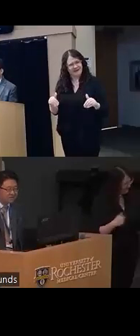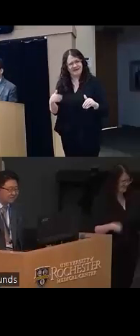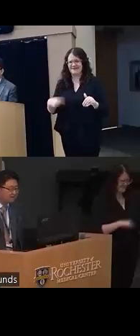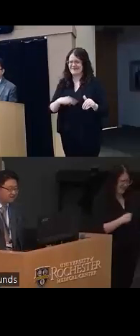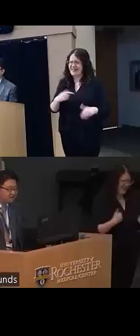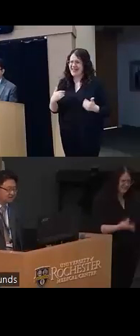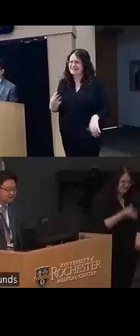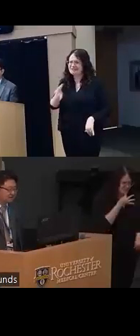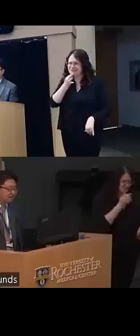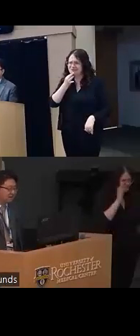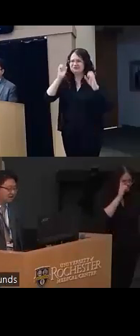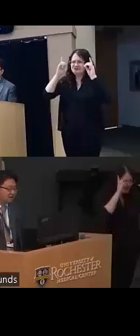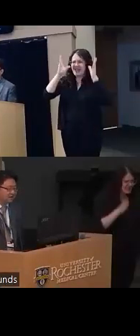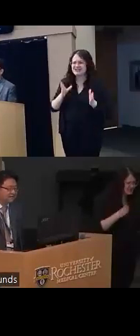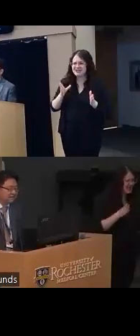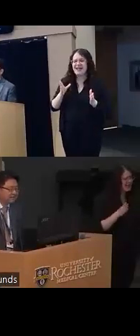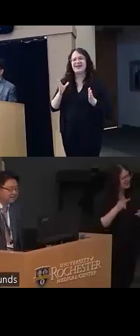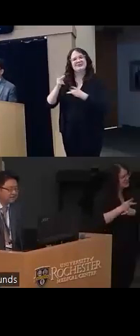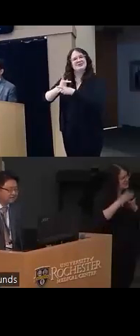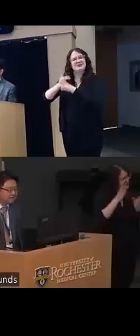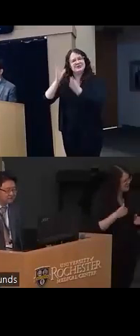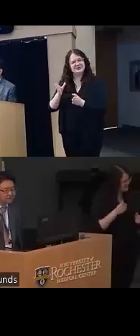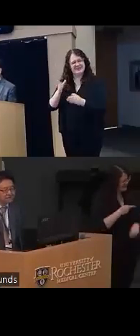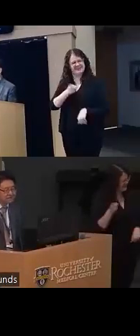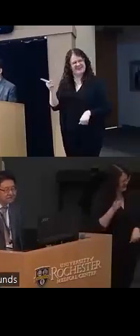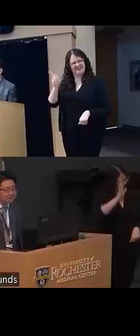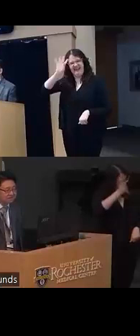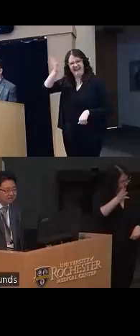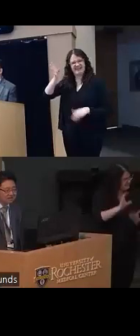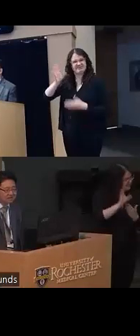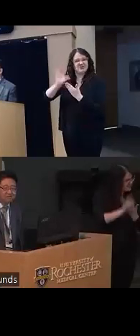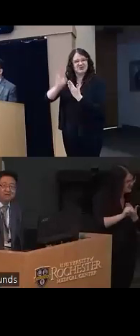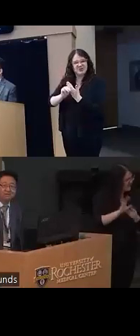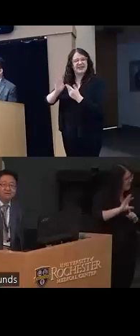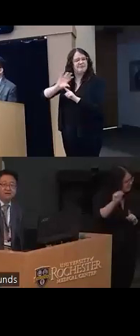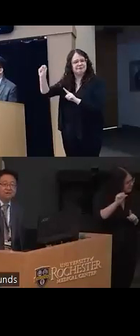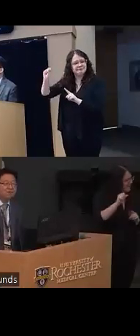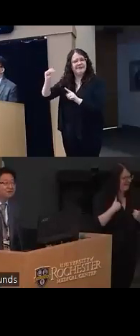supervisors uh an incredible curriculum and clinical teaching that we offer you know a